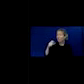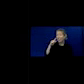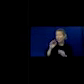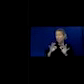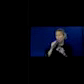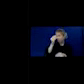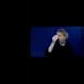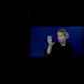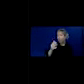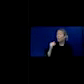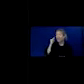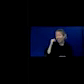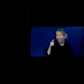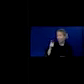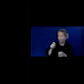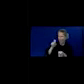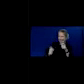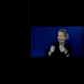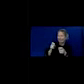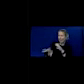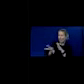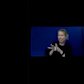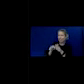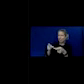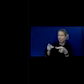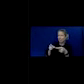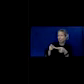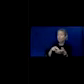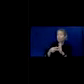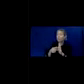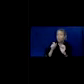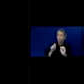they can build a job task to the strengths of the job seeker.